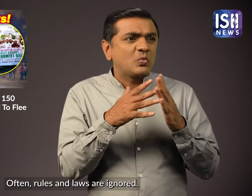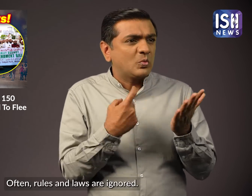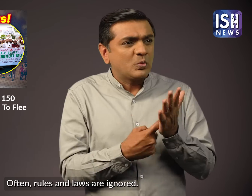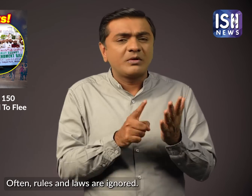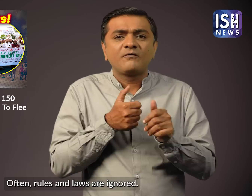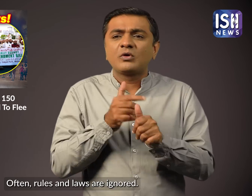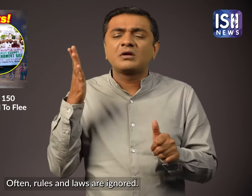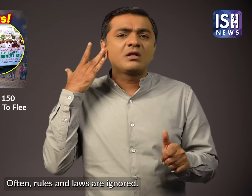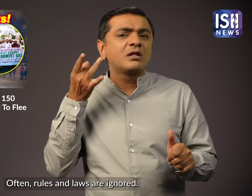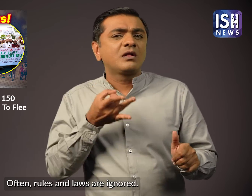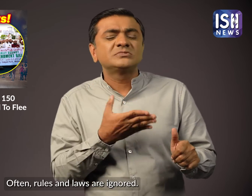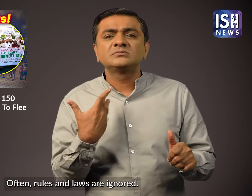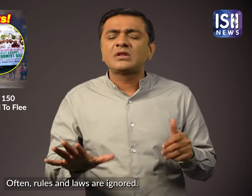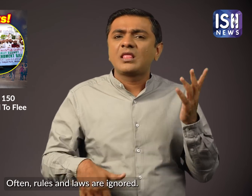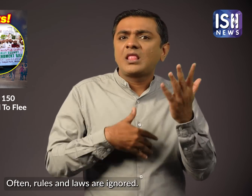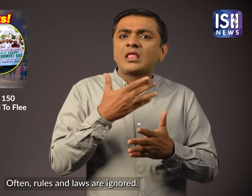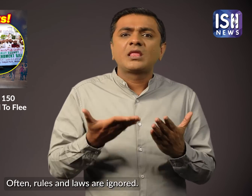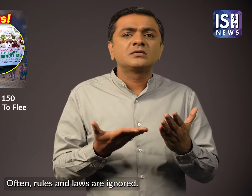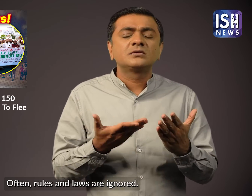Often, rules and laws are ignored.